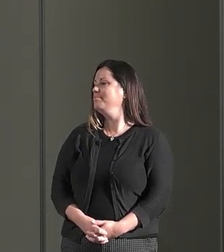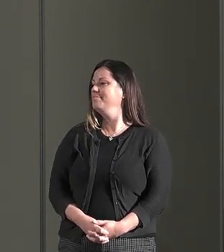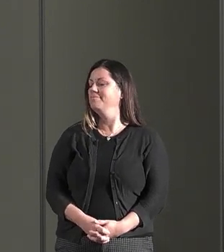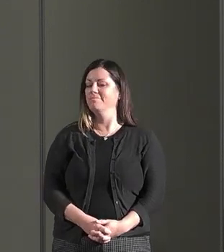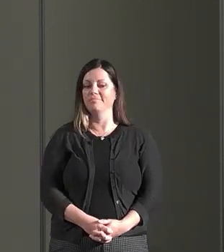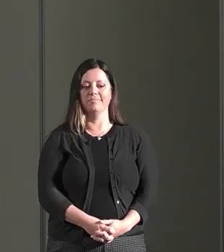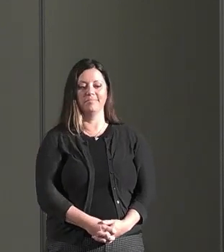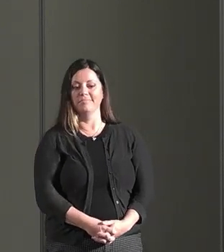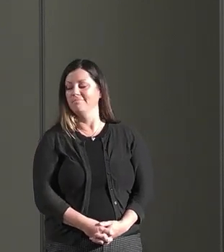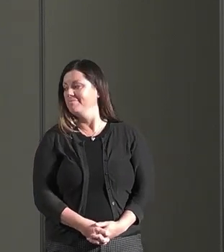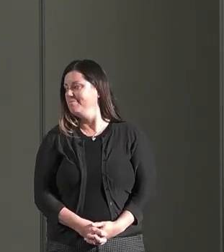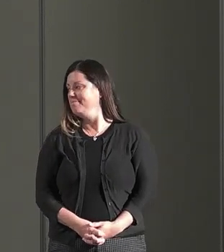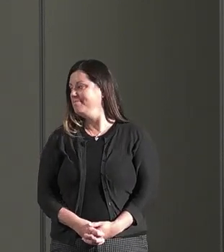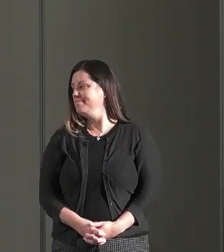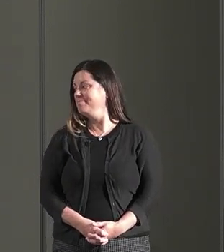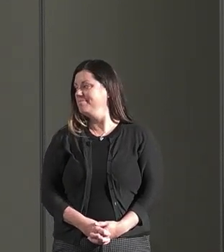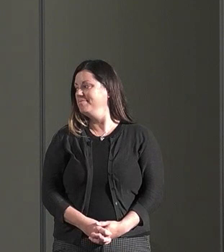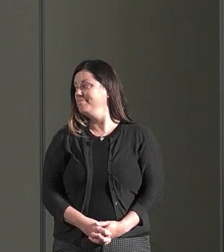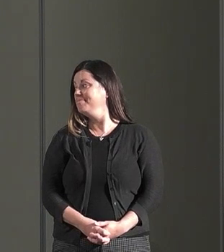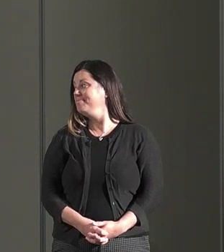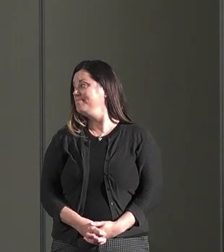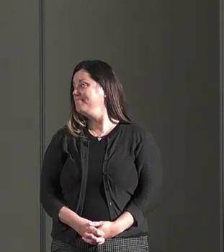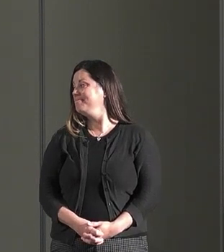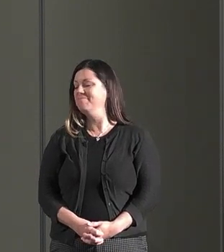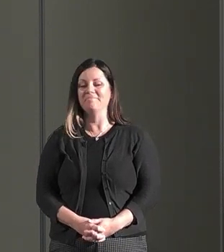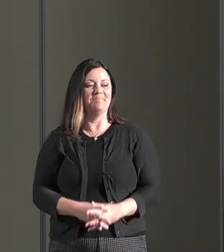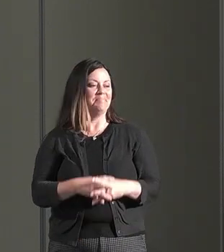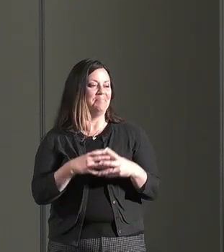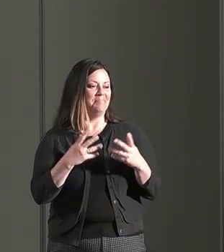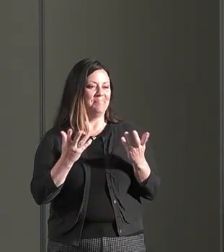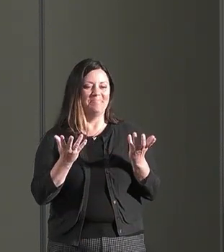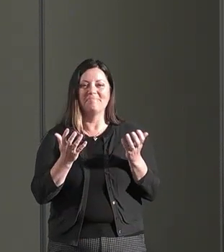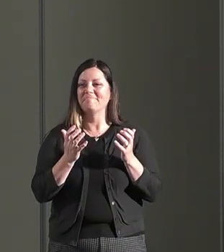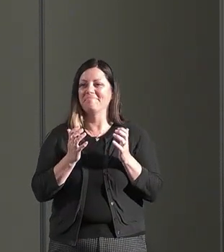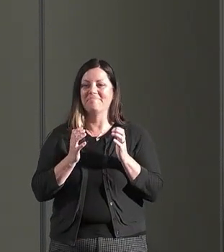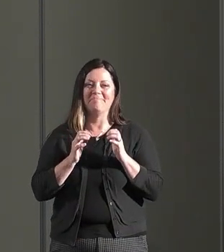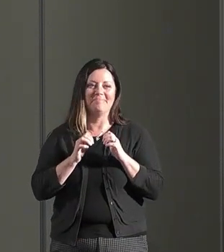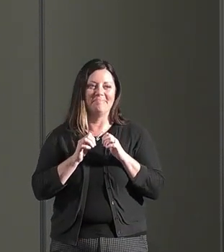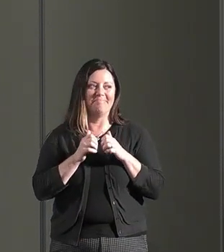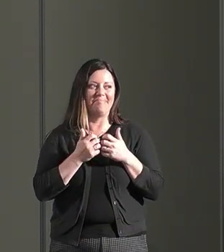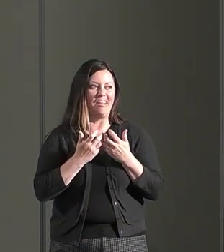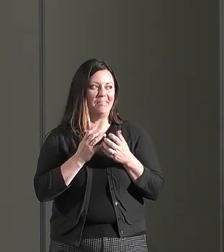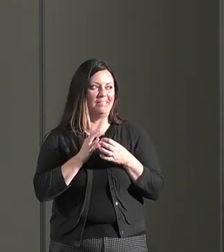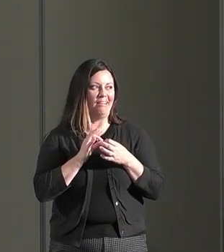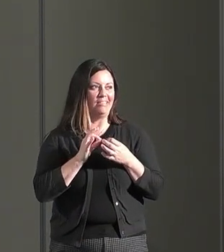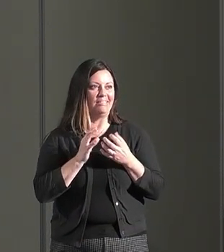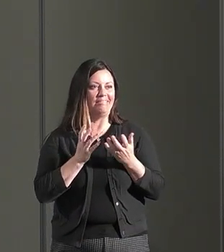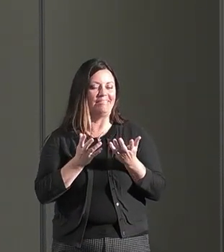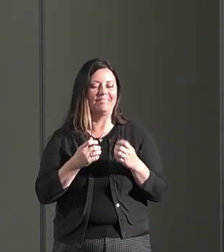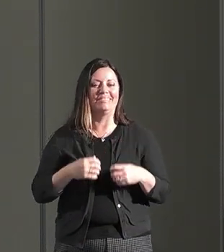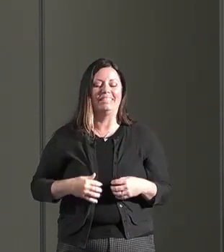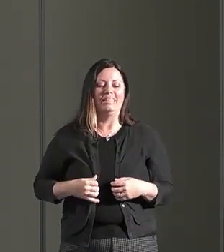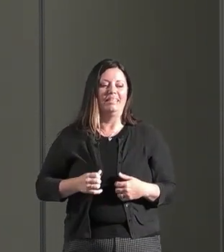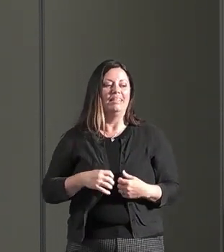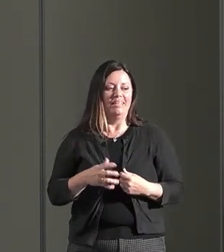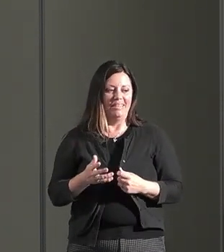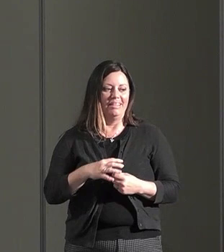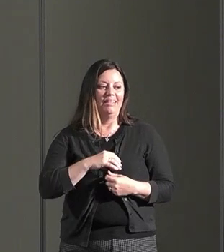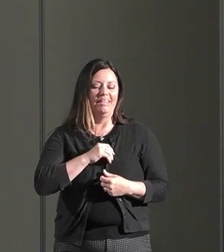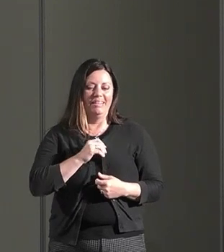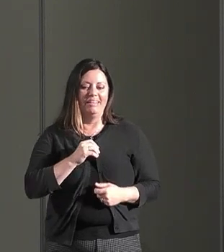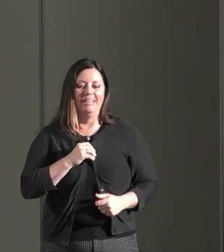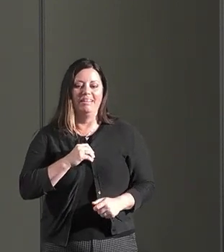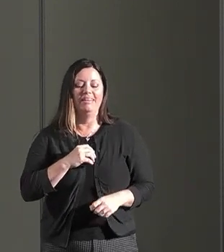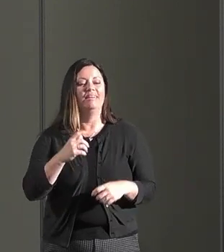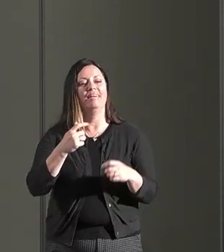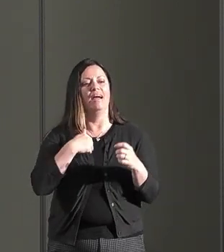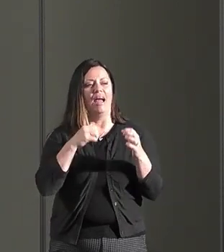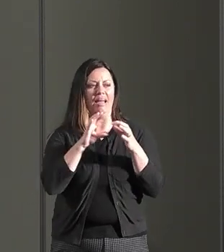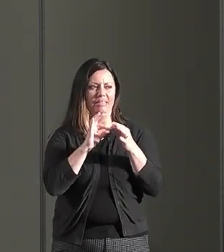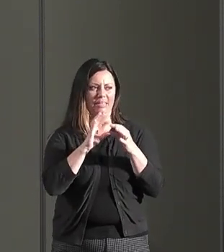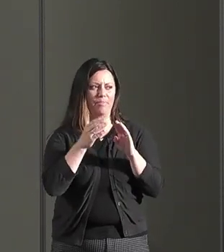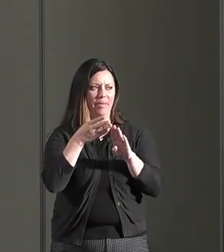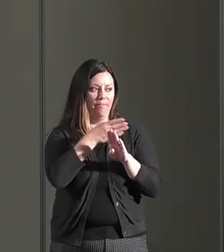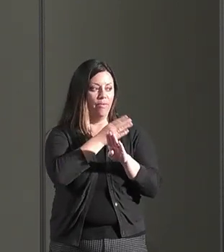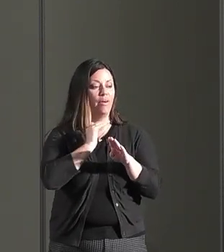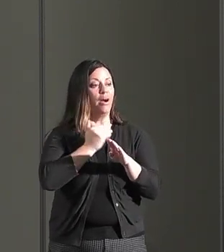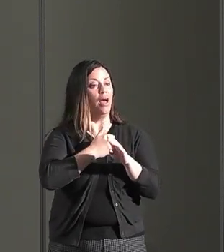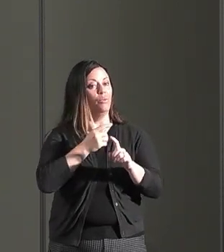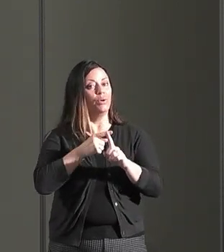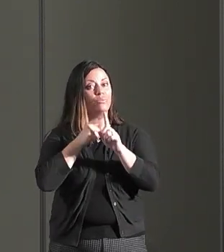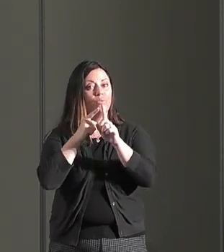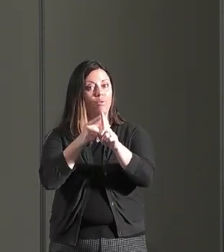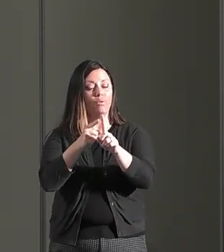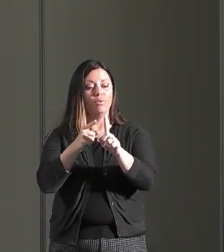Okay. I'll go first. As I said before, so our goal is to have our